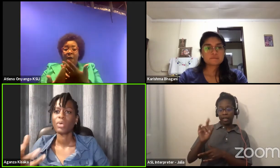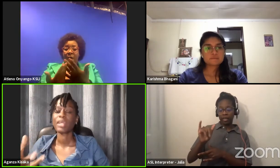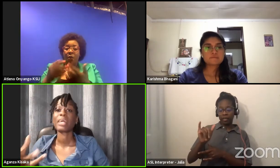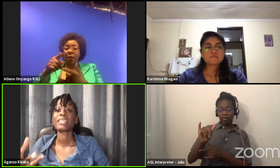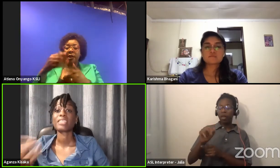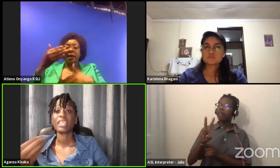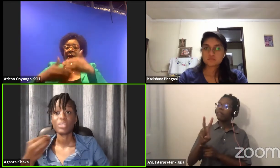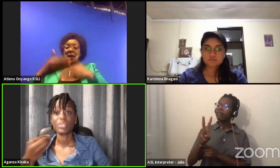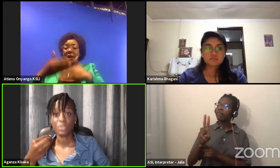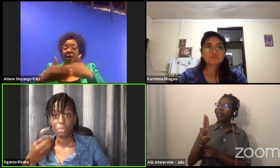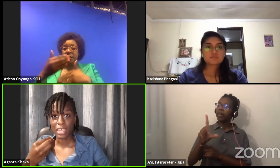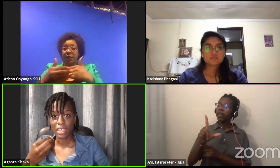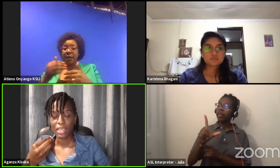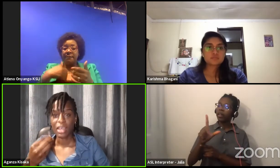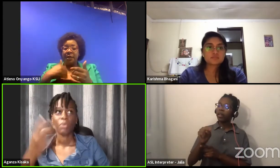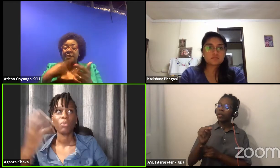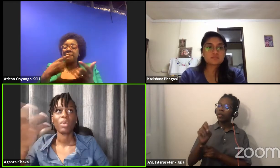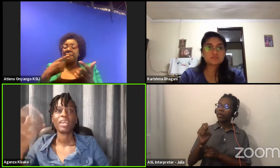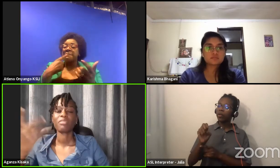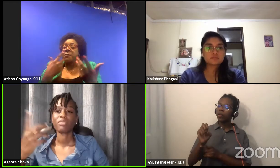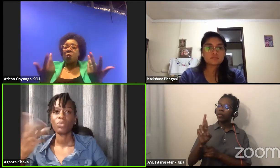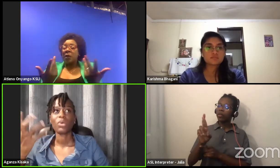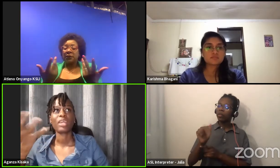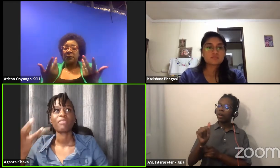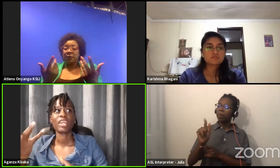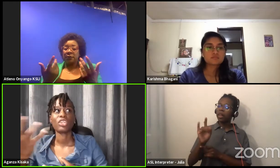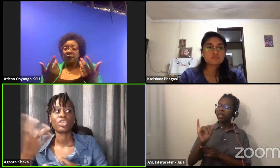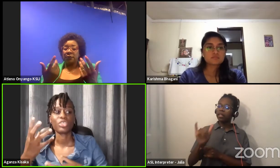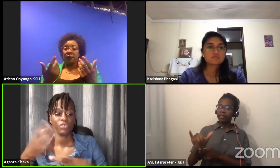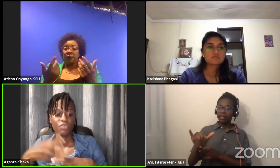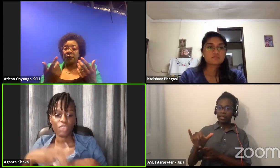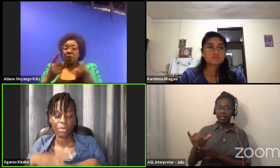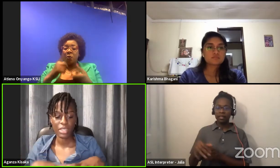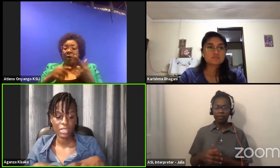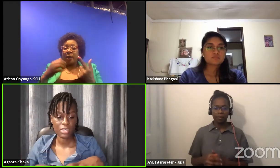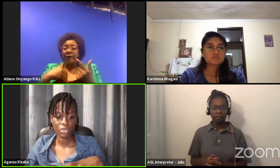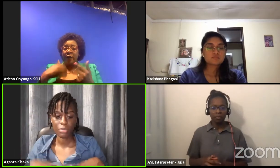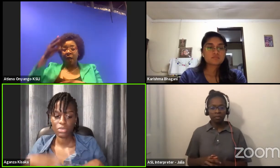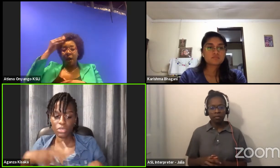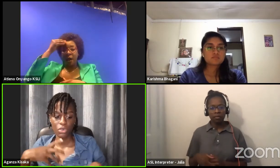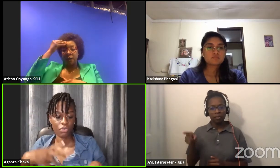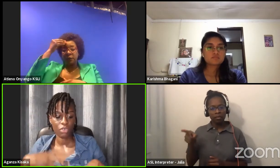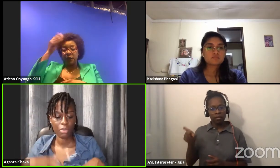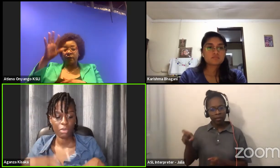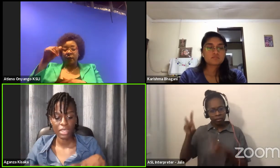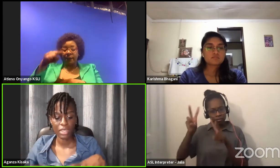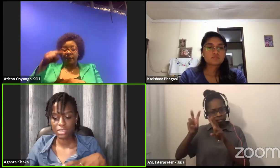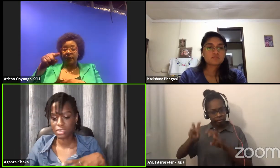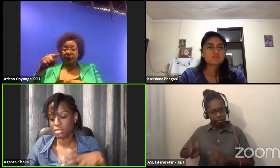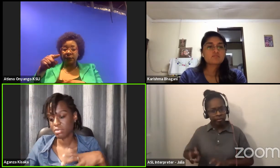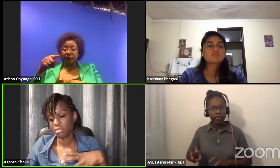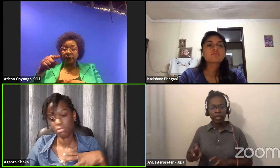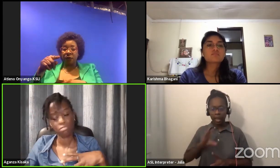What am I saying to me? What have I learned from this script or from this work